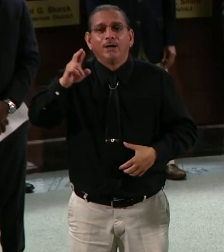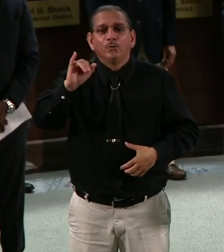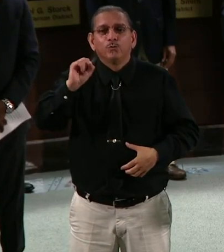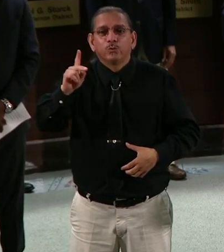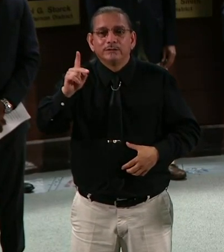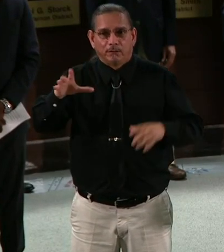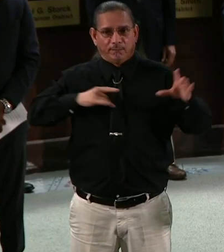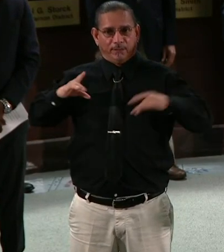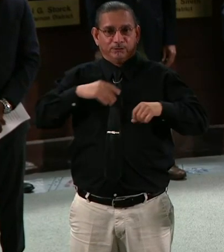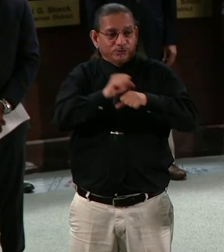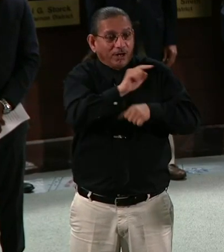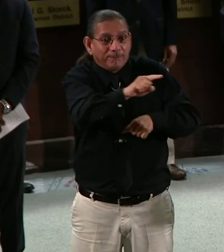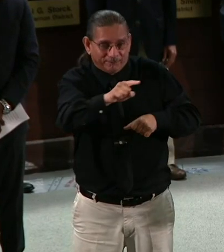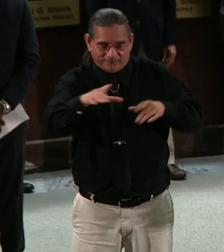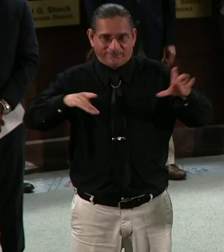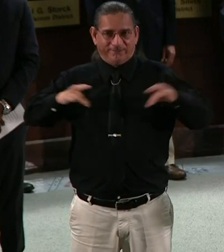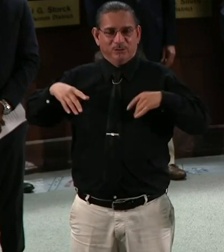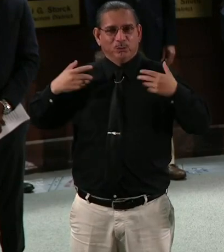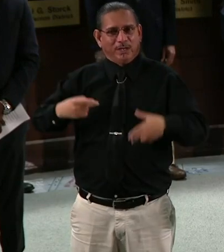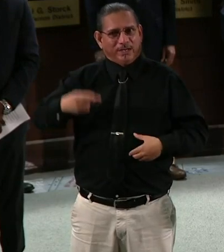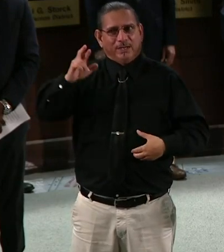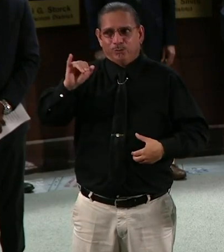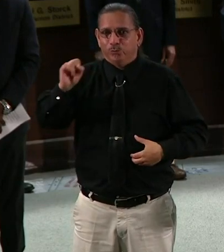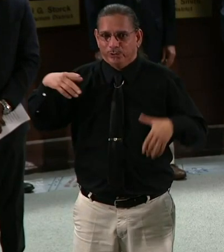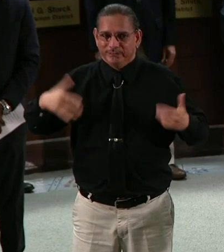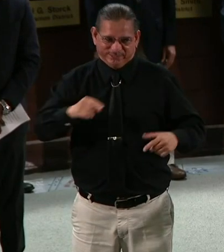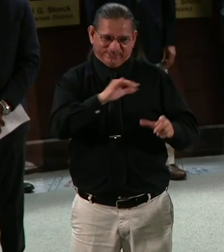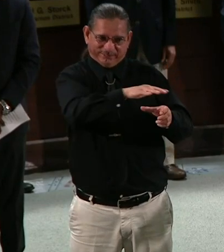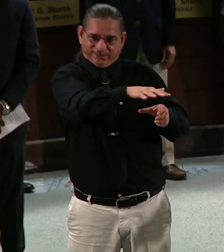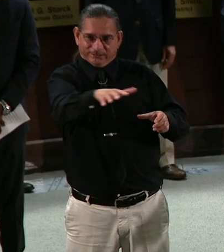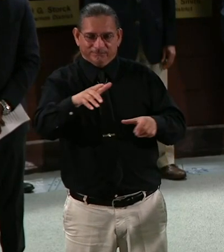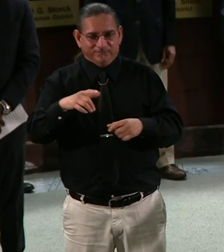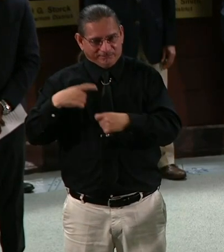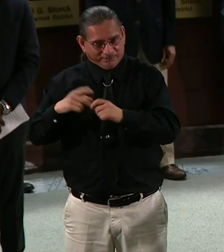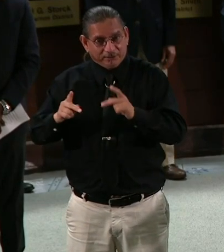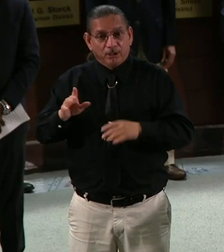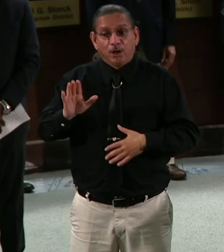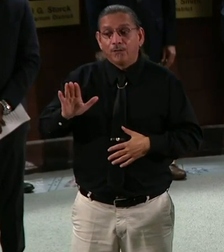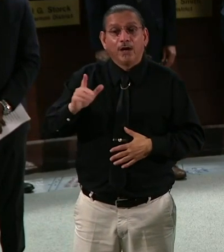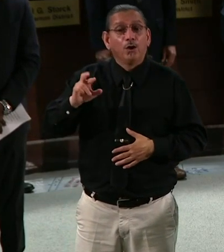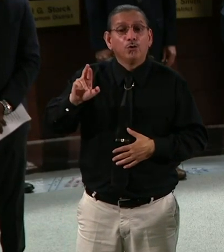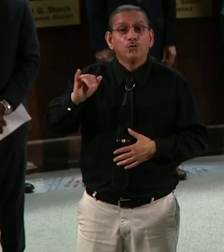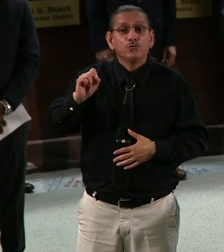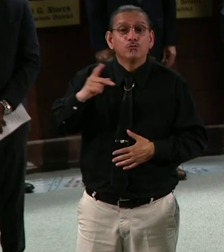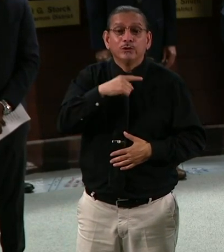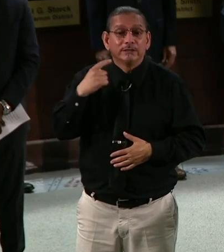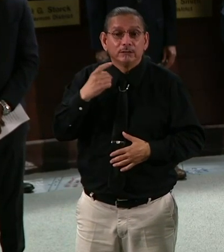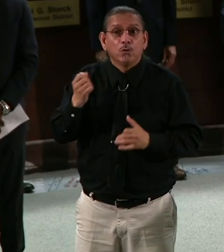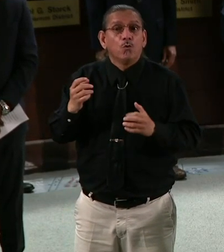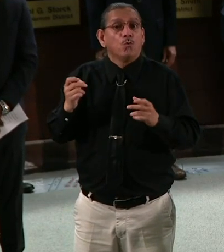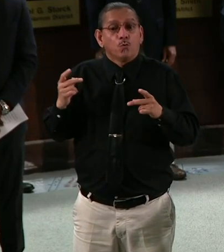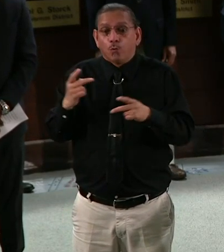THAT PUT THEM AT HIGHER RISK OF CONTRACTING THE VIRUS. THESE